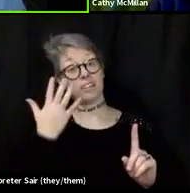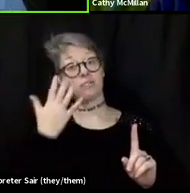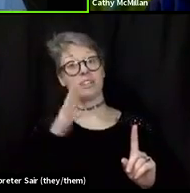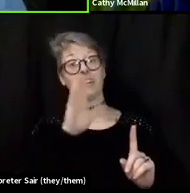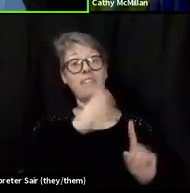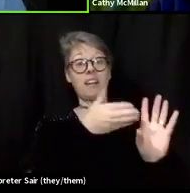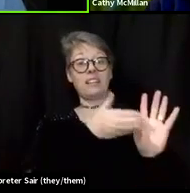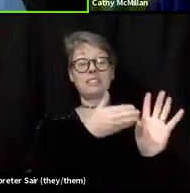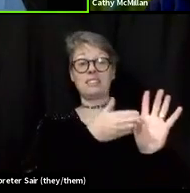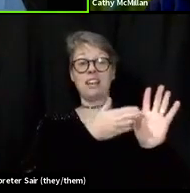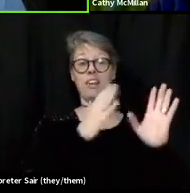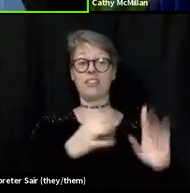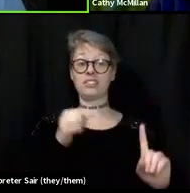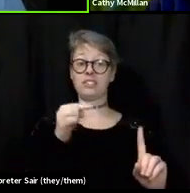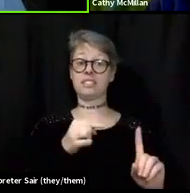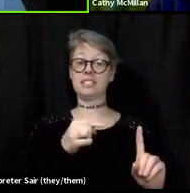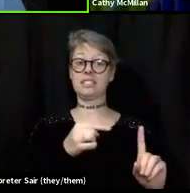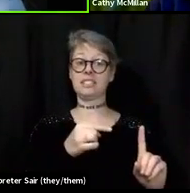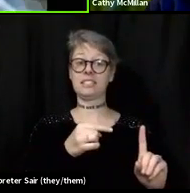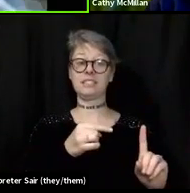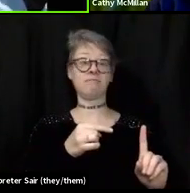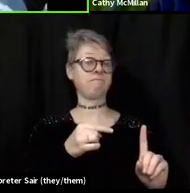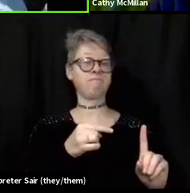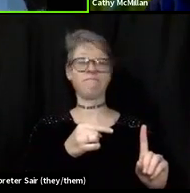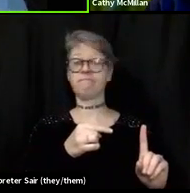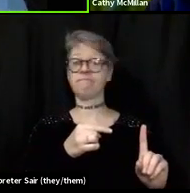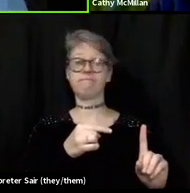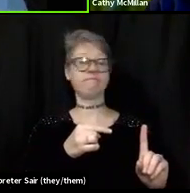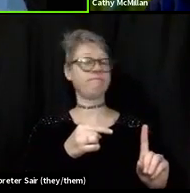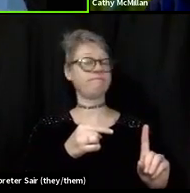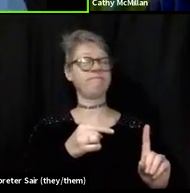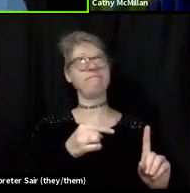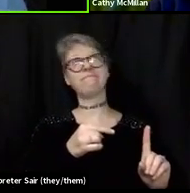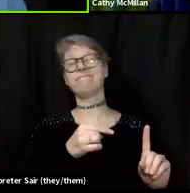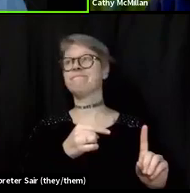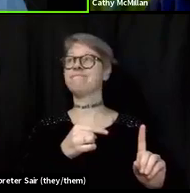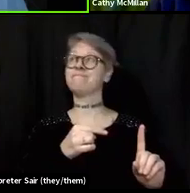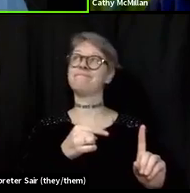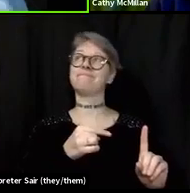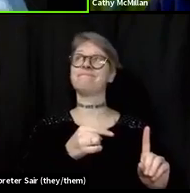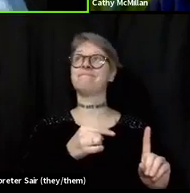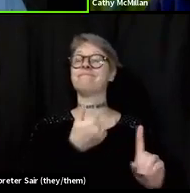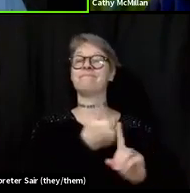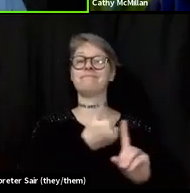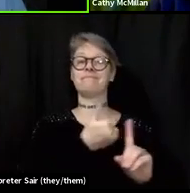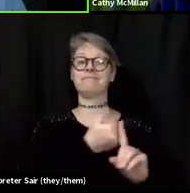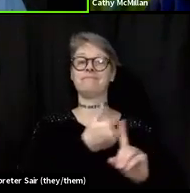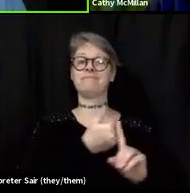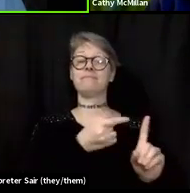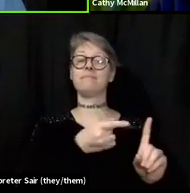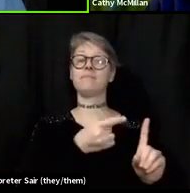d, unfortunately, this d, unfortunately, this child psychologist was. not schooled. ed in it